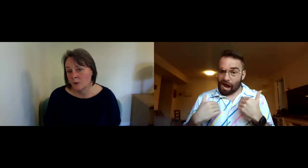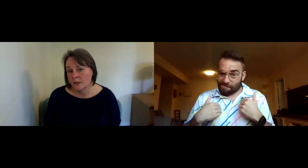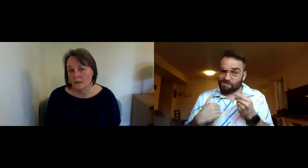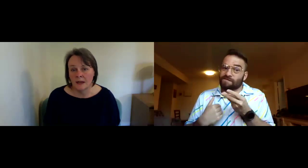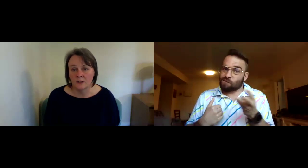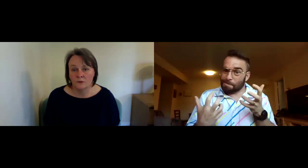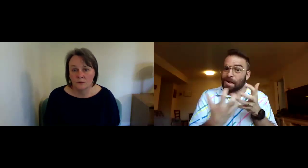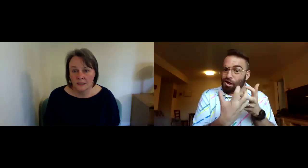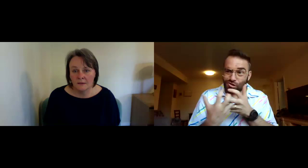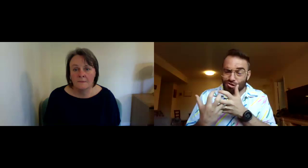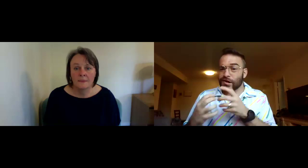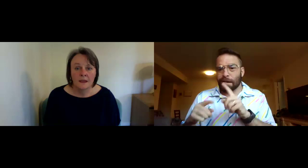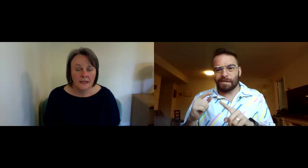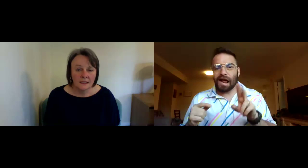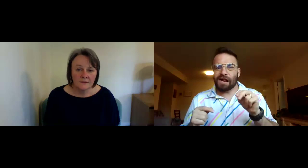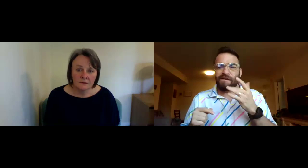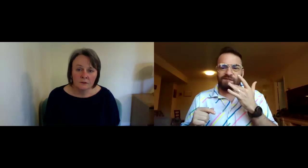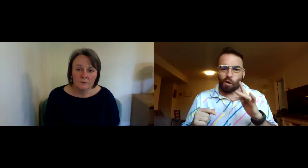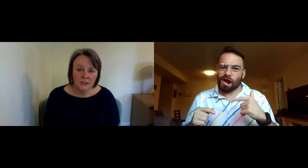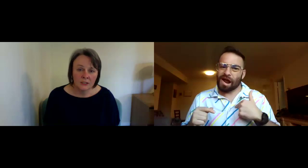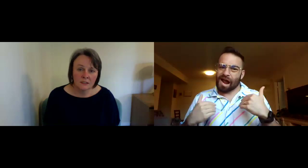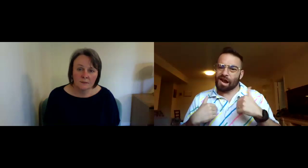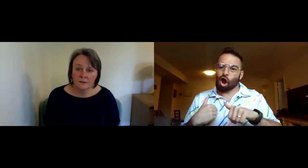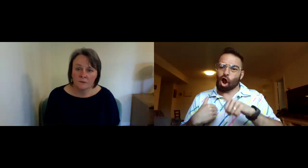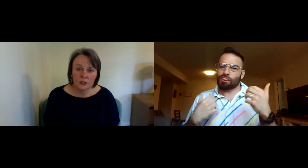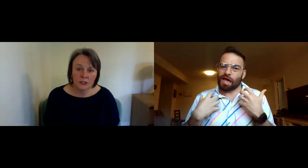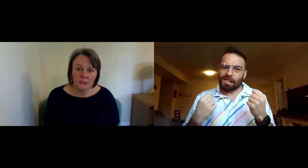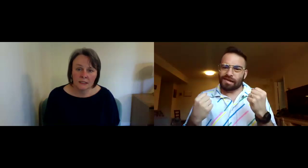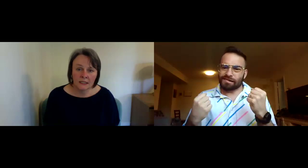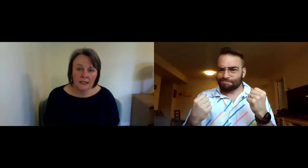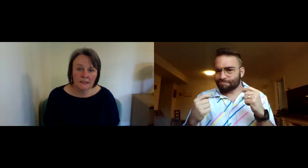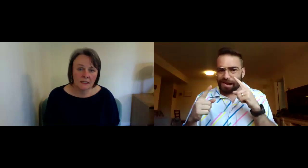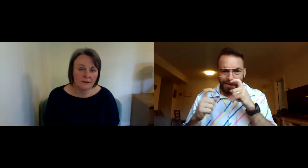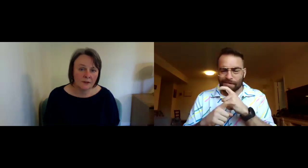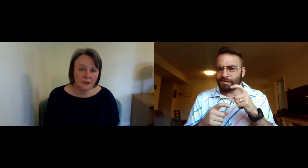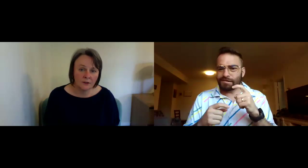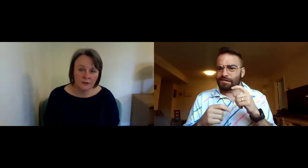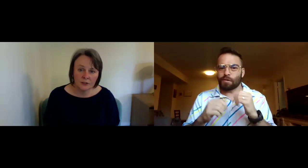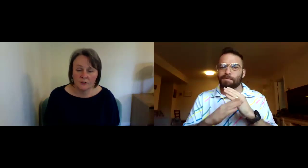a good match for me I did have several matches but unfortunately I did have other health issues,